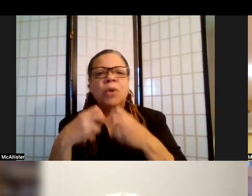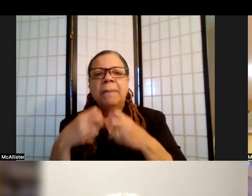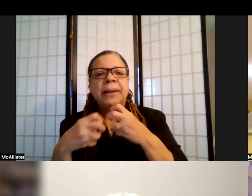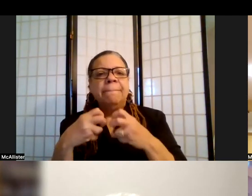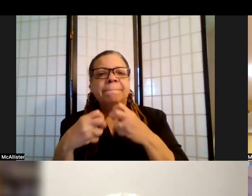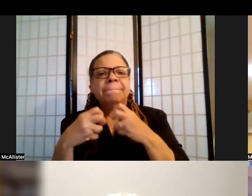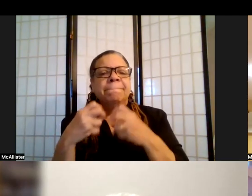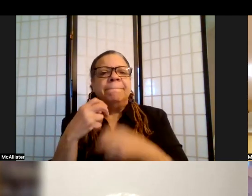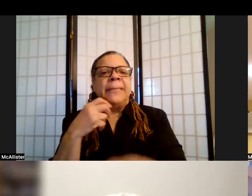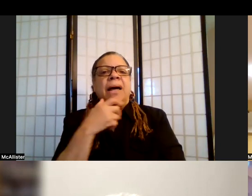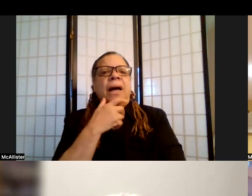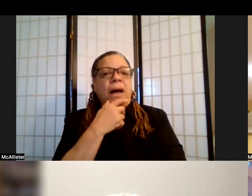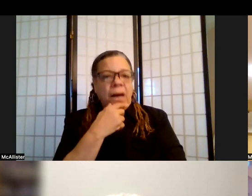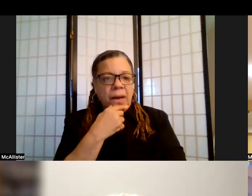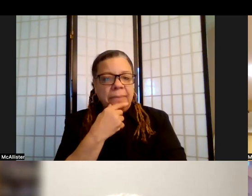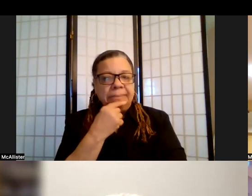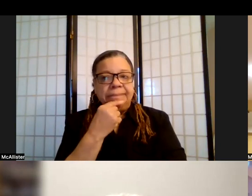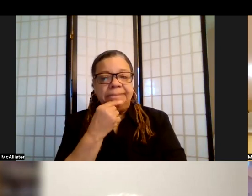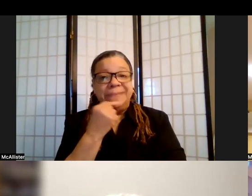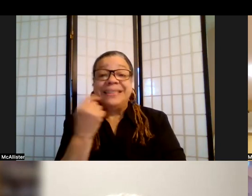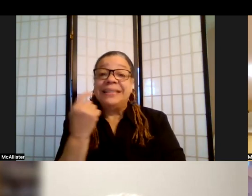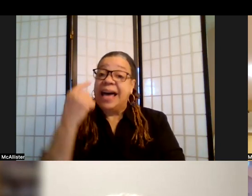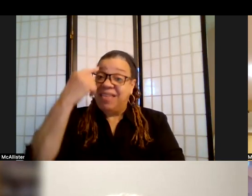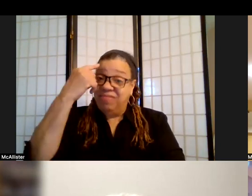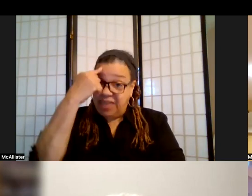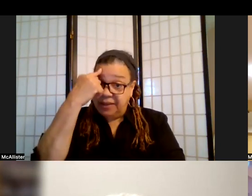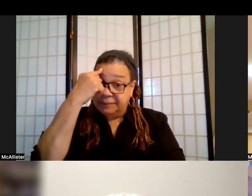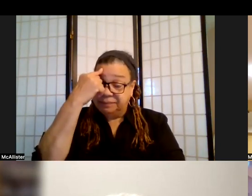Um, I think you start with the the general awareness,